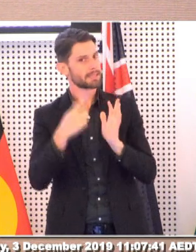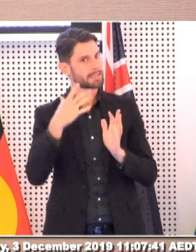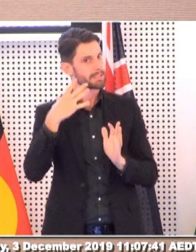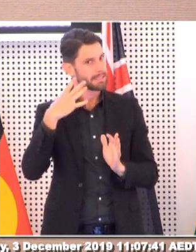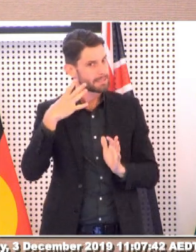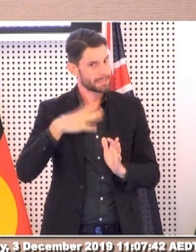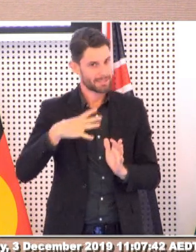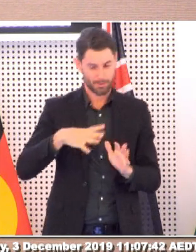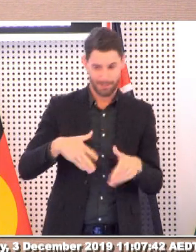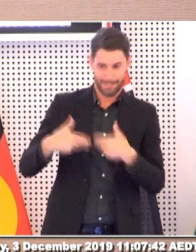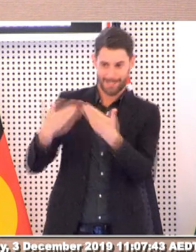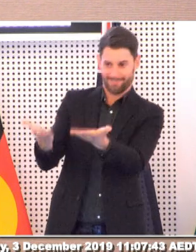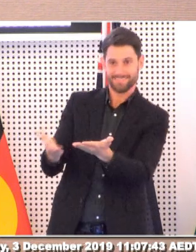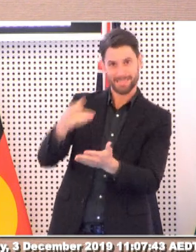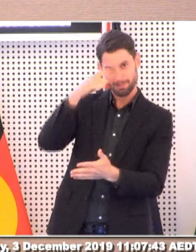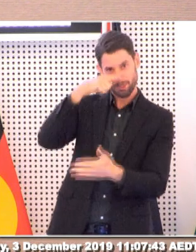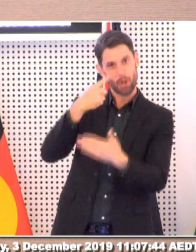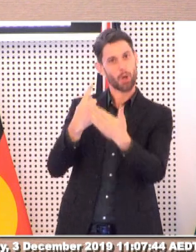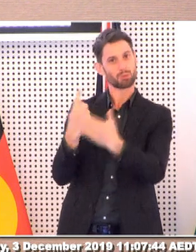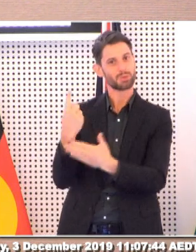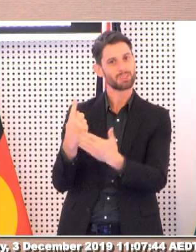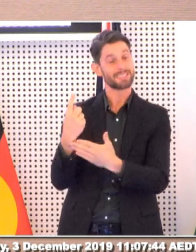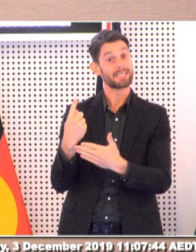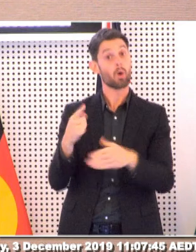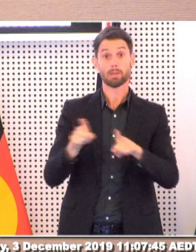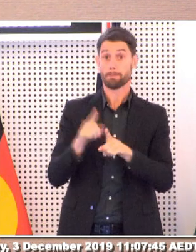full informed consent before we ask them difficult questions.